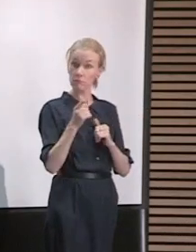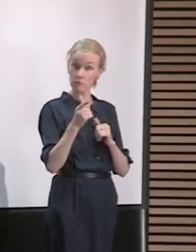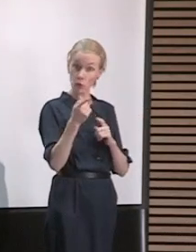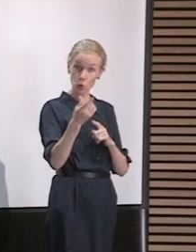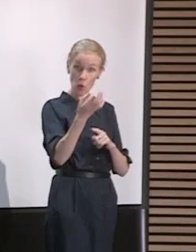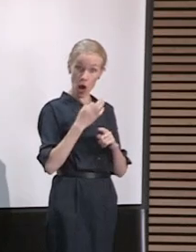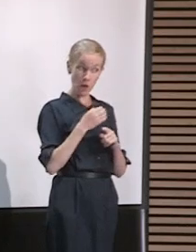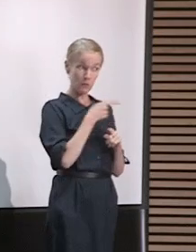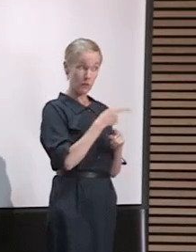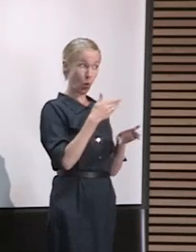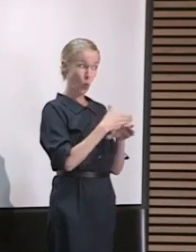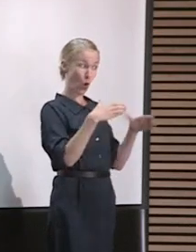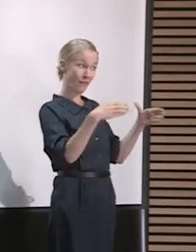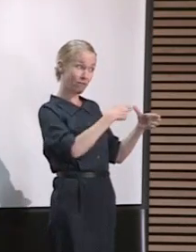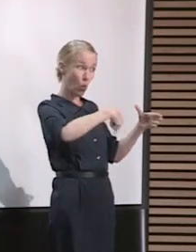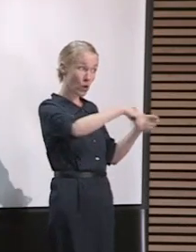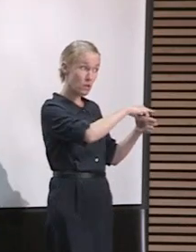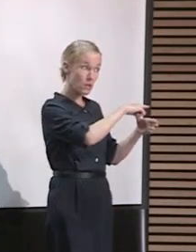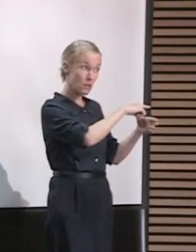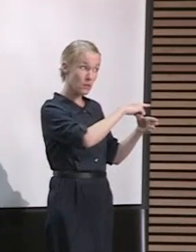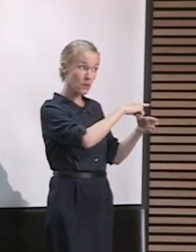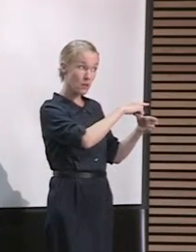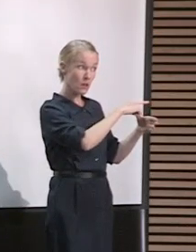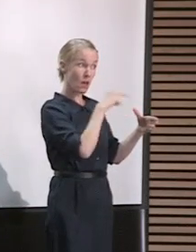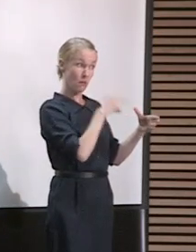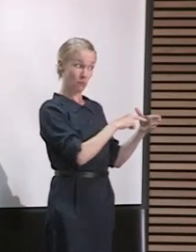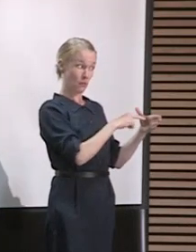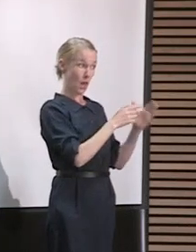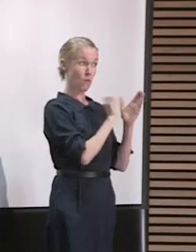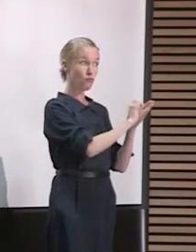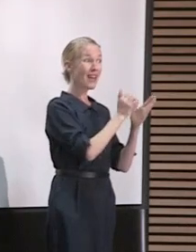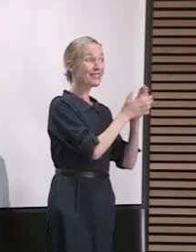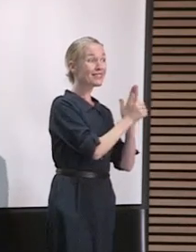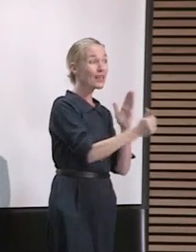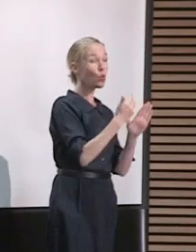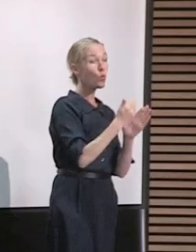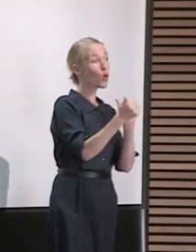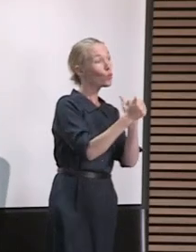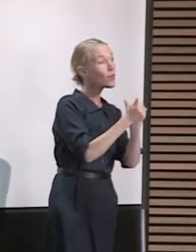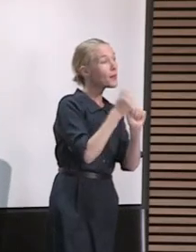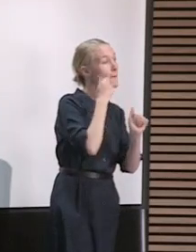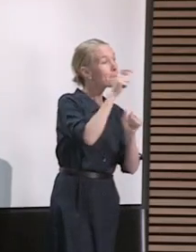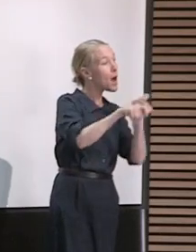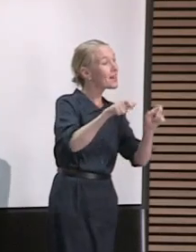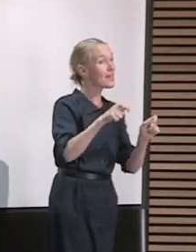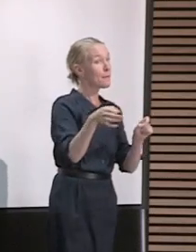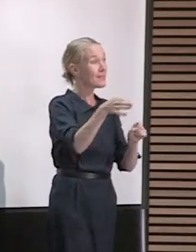that regard. The question is - is the workforce available to engage with those communities? Yes.